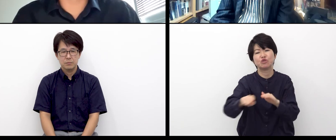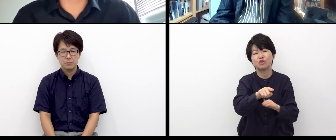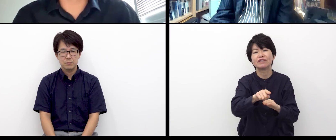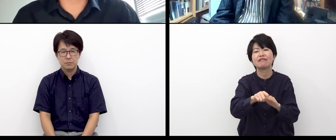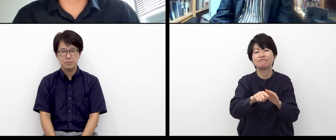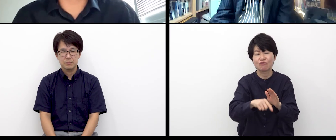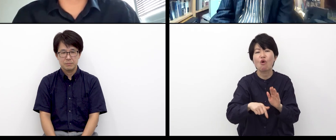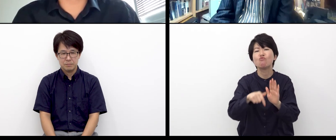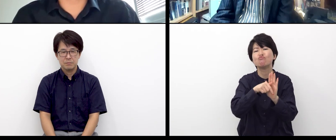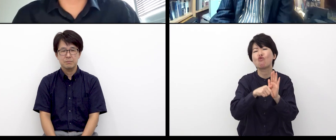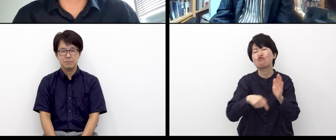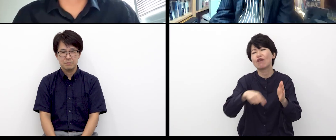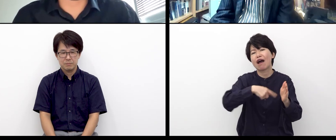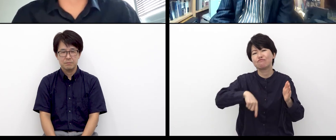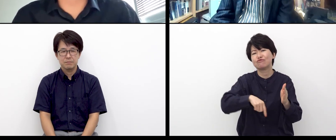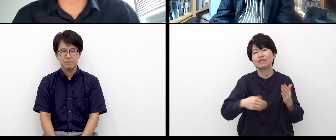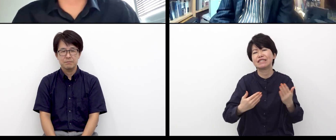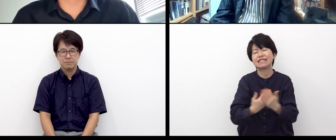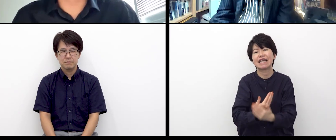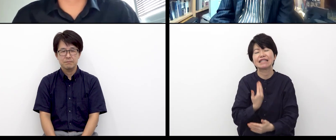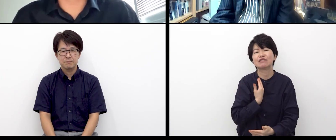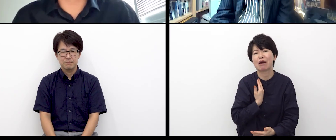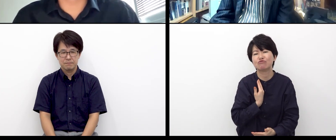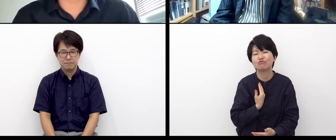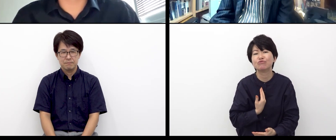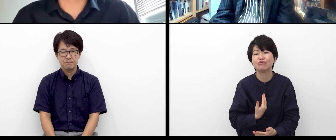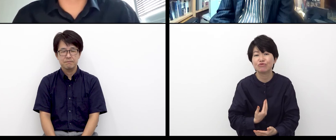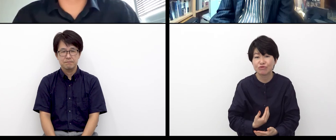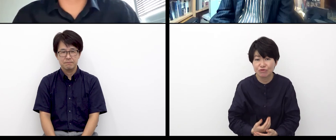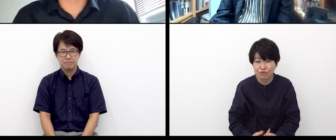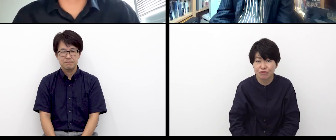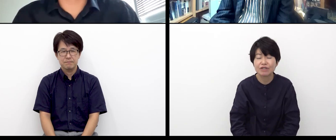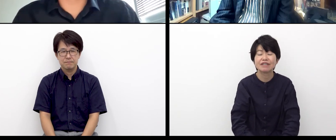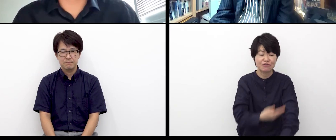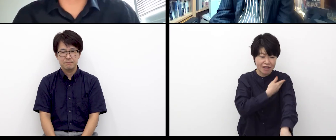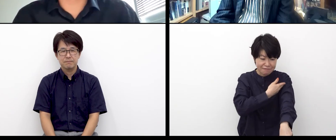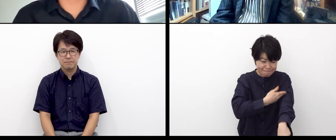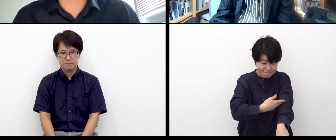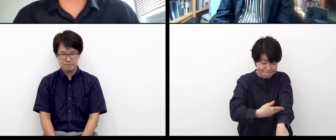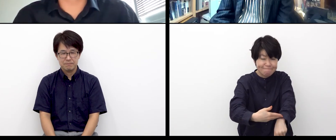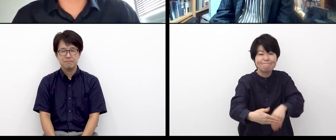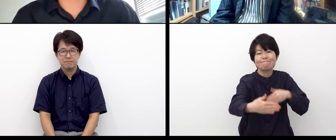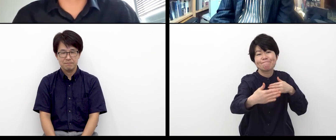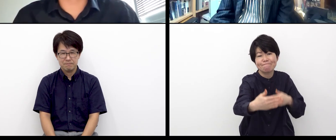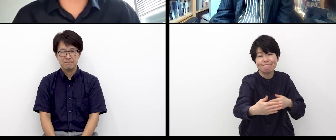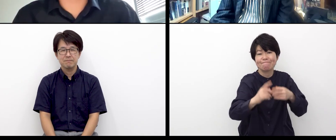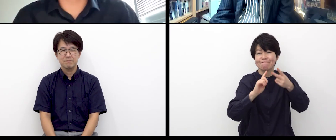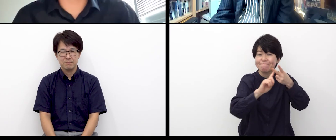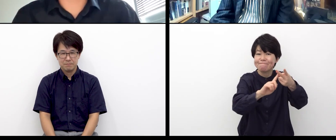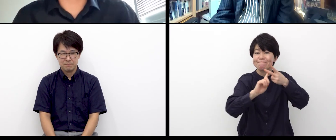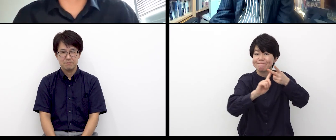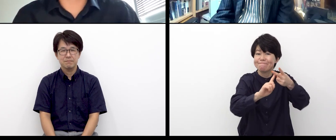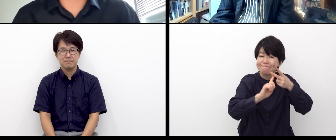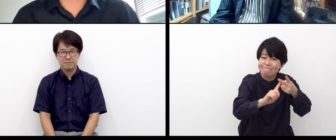To avoid that, it all depends on devoting yourselves to the process.